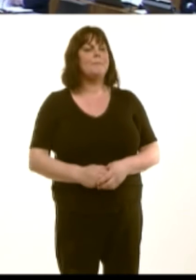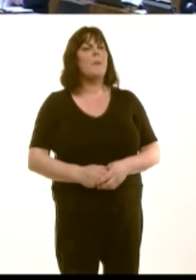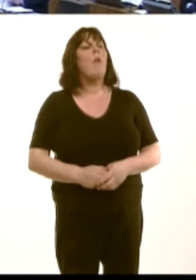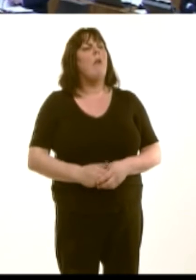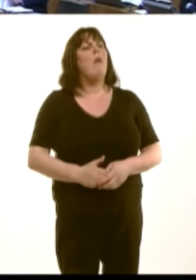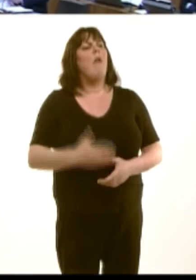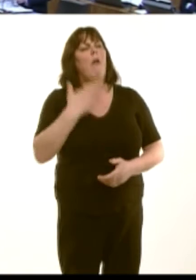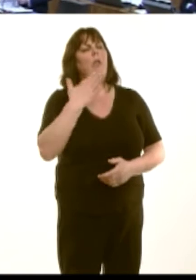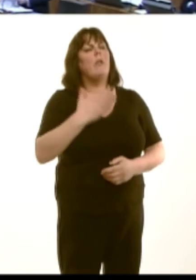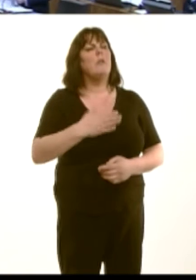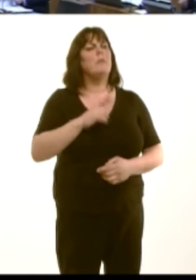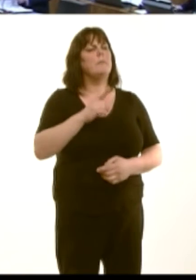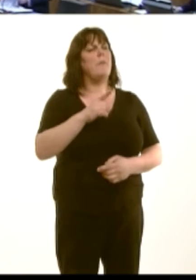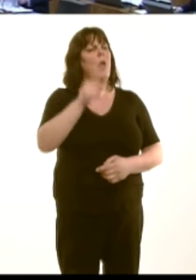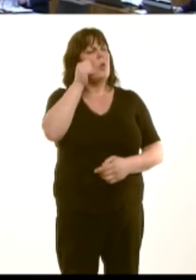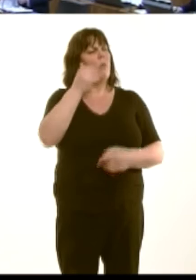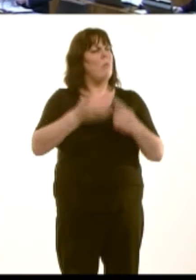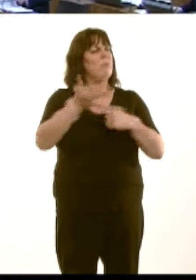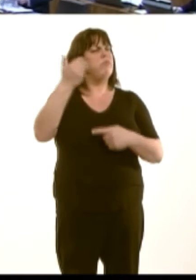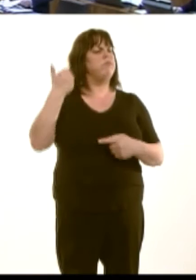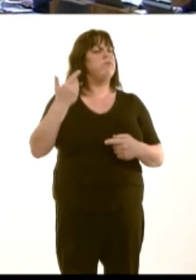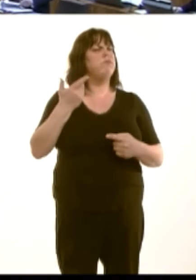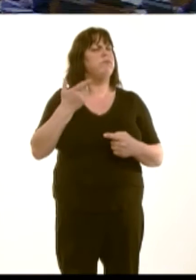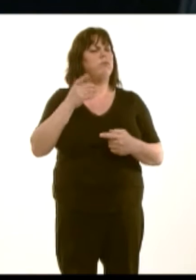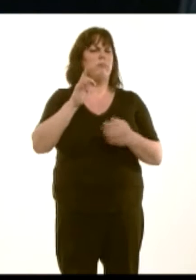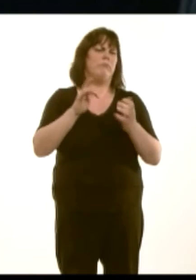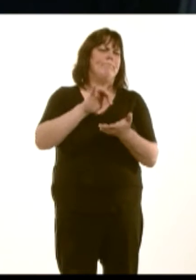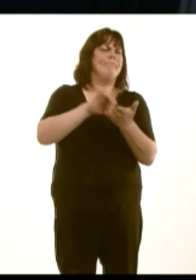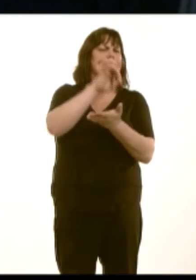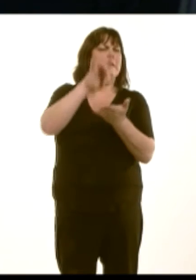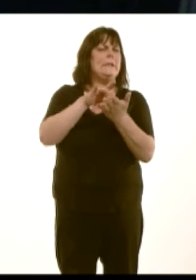The last we heard anything about a city deal from your Labour colleagues on Cardiff council,